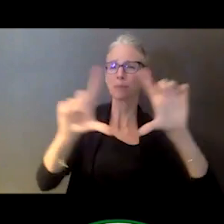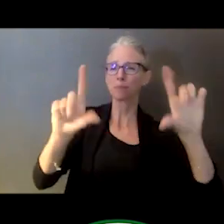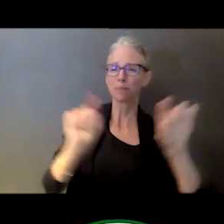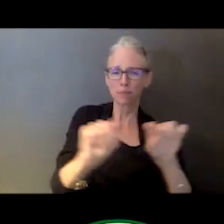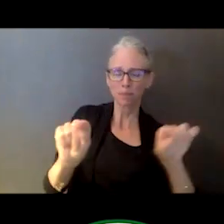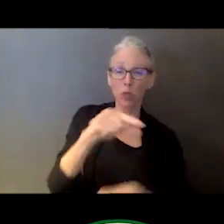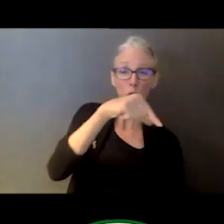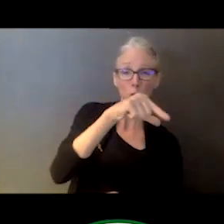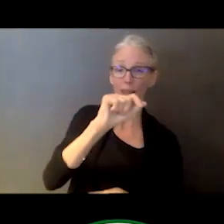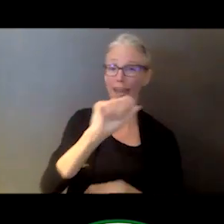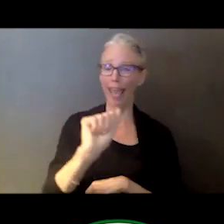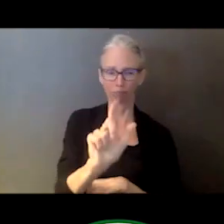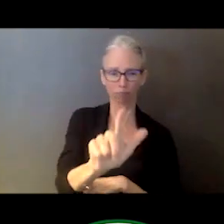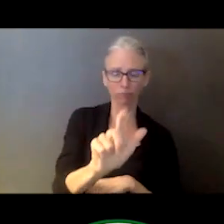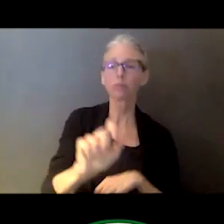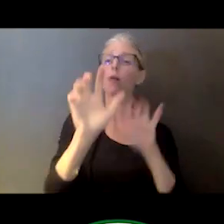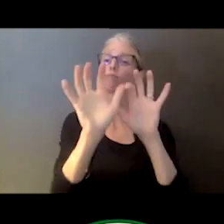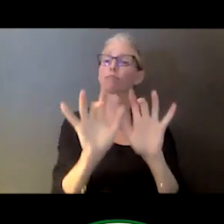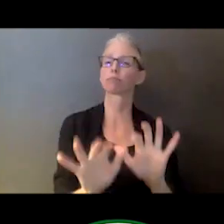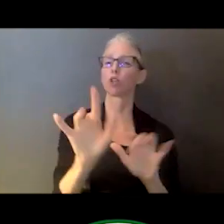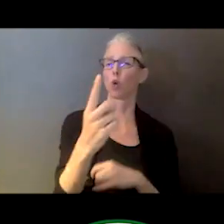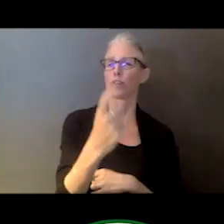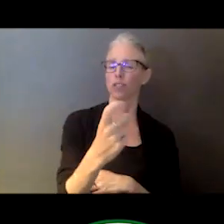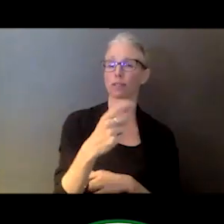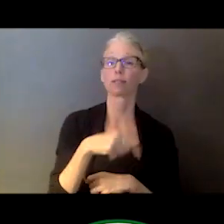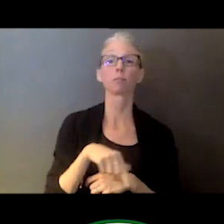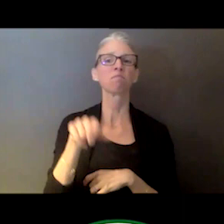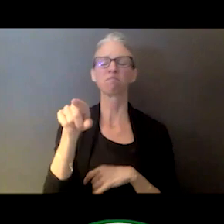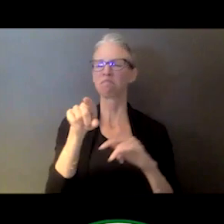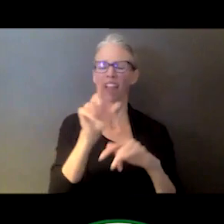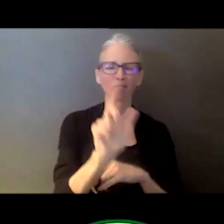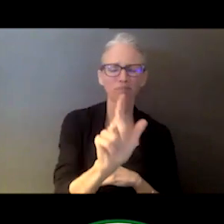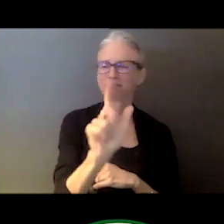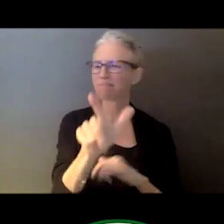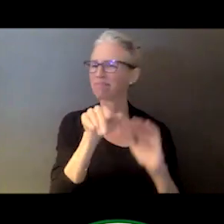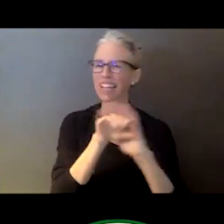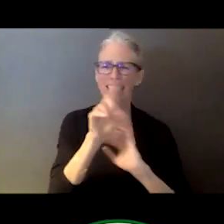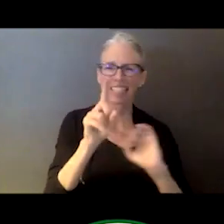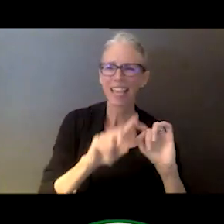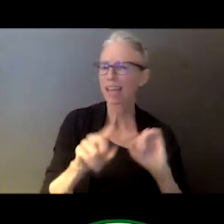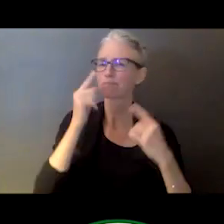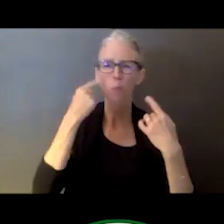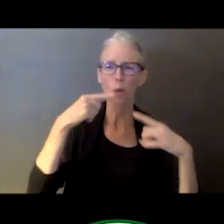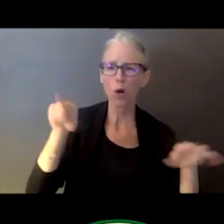If this feature is not accessible to you or not available due to calling into the conference using the telephone line.